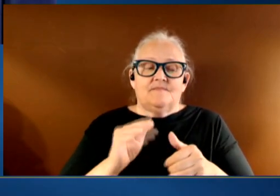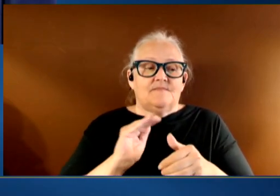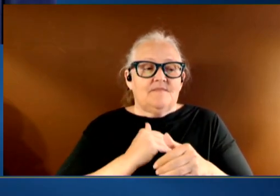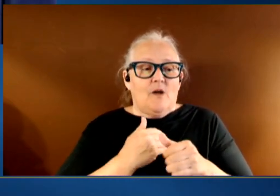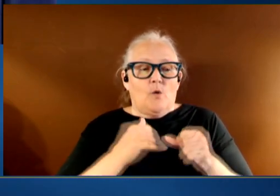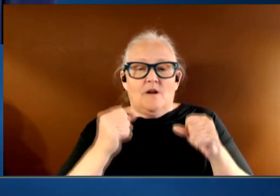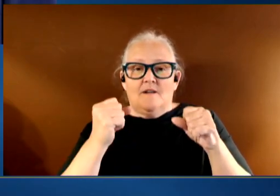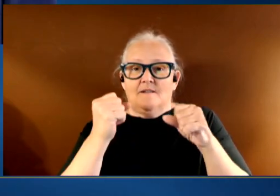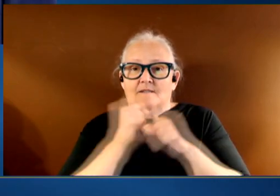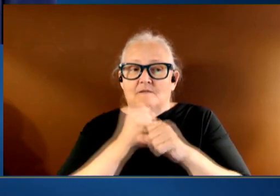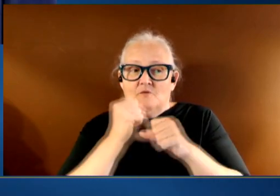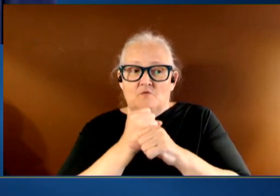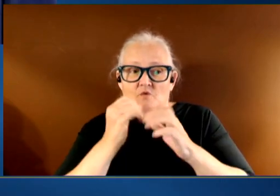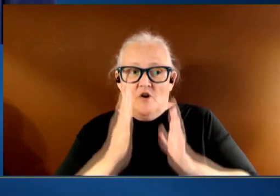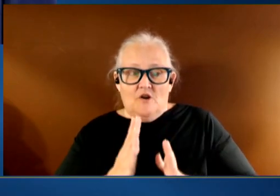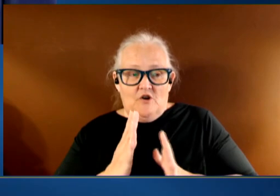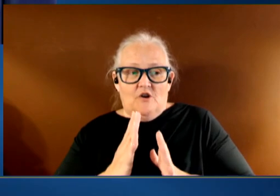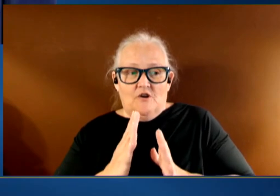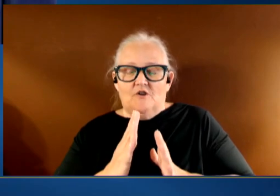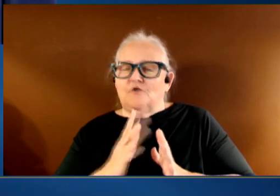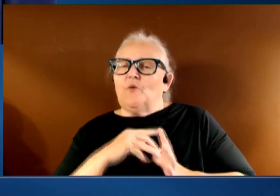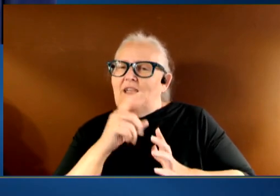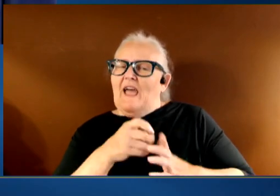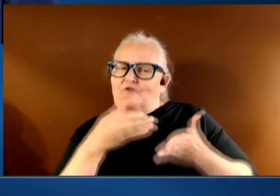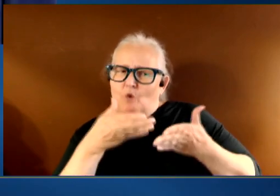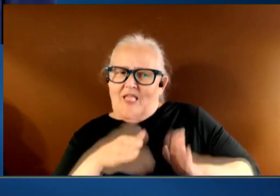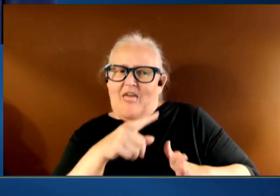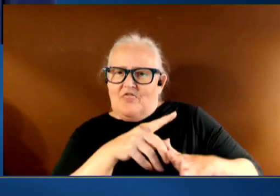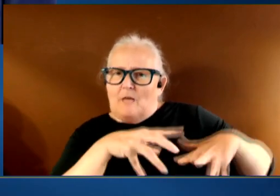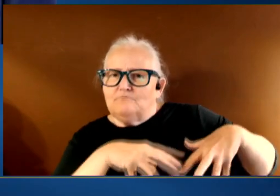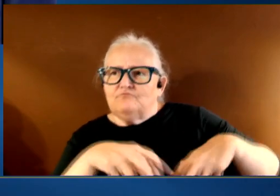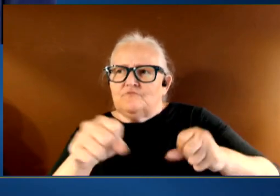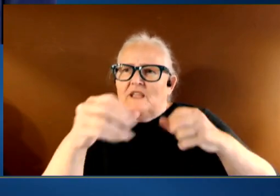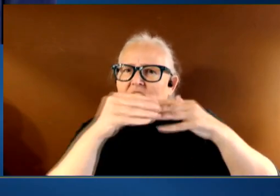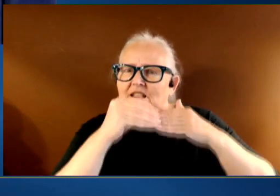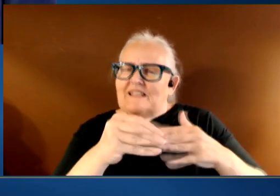and we have to trust our warriors. When our warriors say they're in pain, they're in pain.